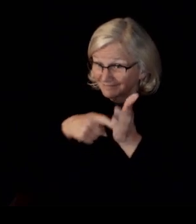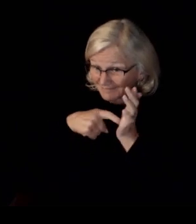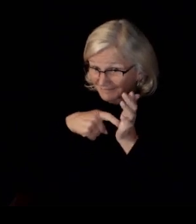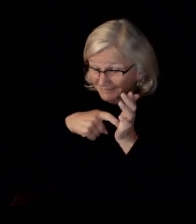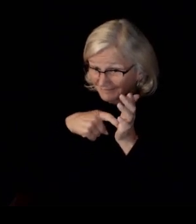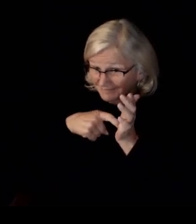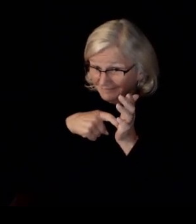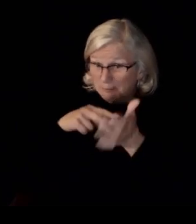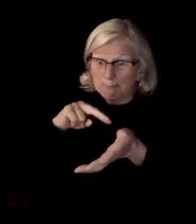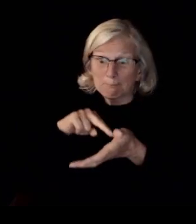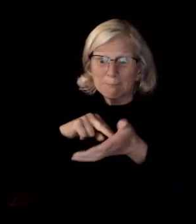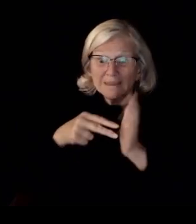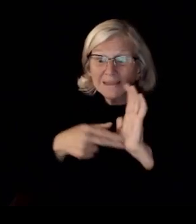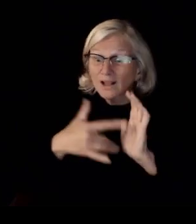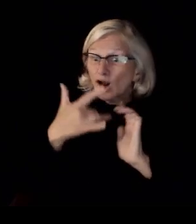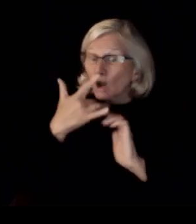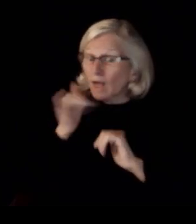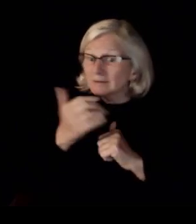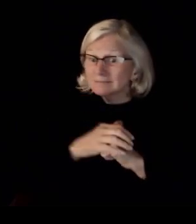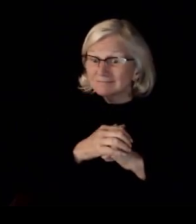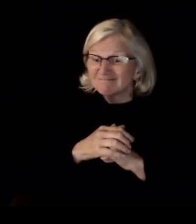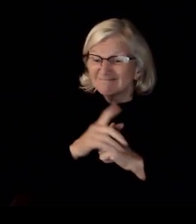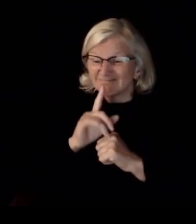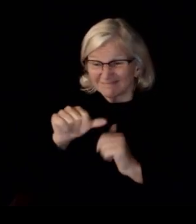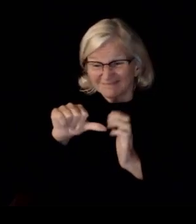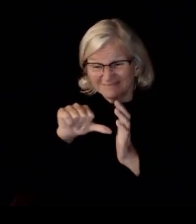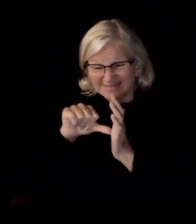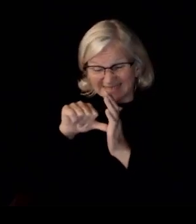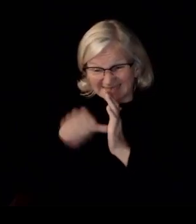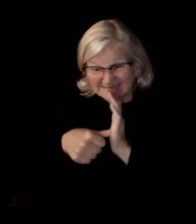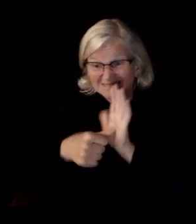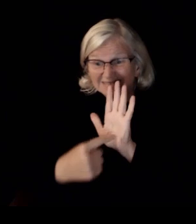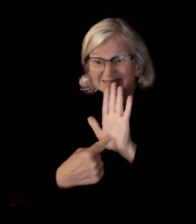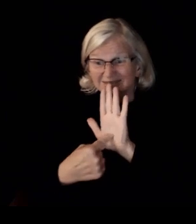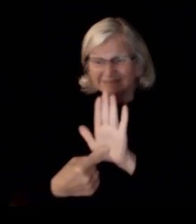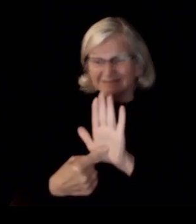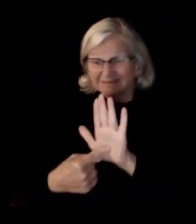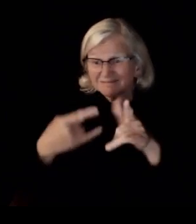to help normalize the behavior and make it clear that is the rule and that is the expectation